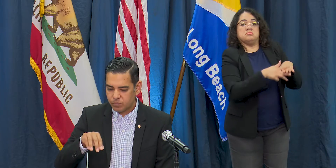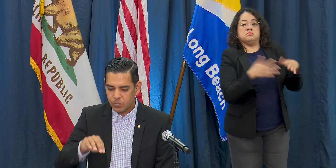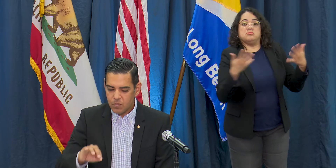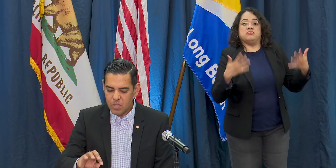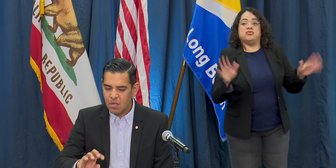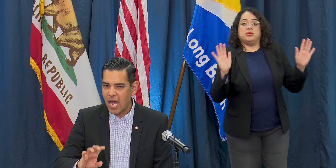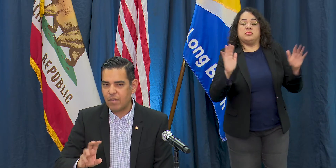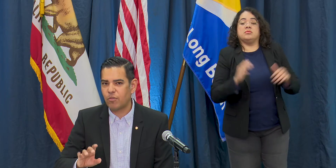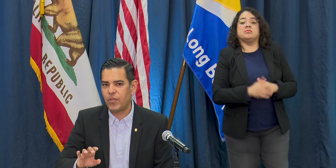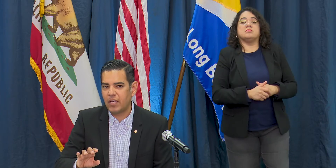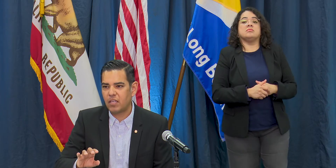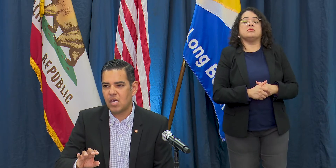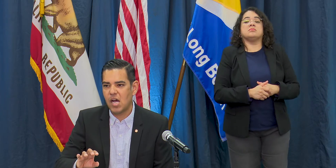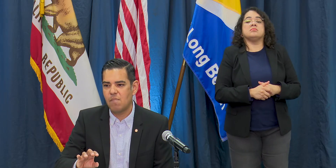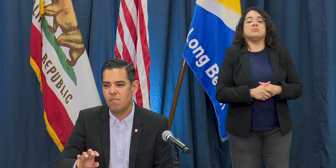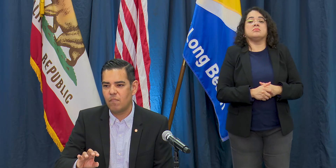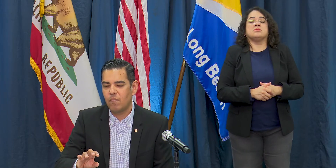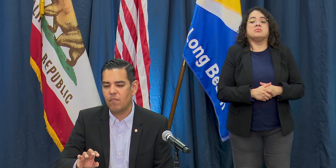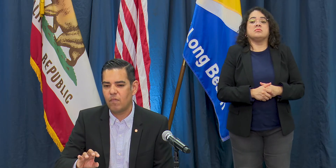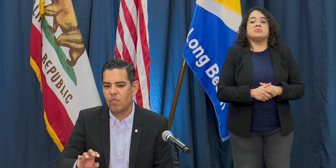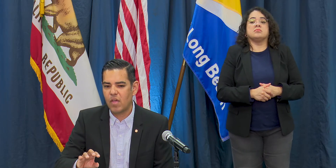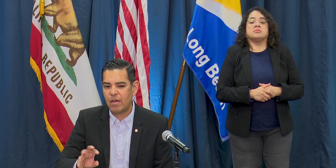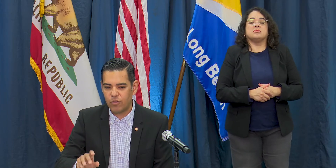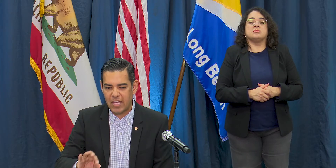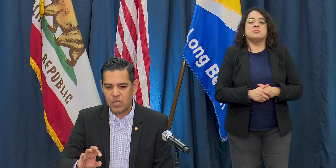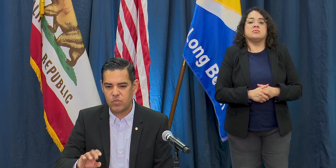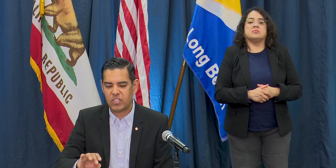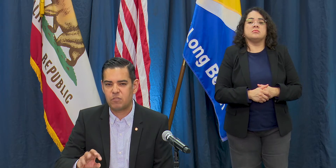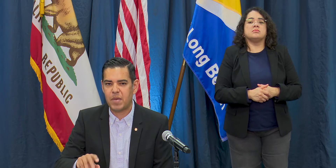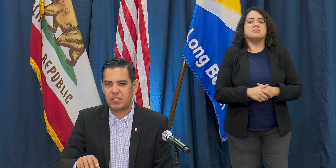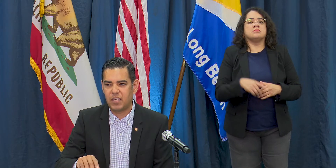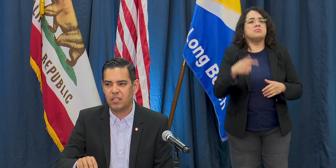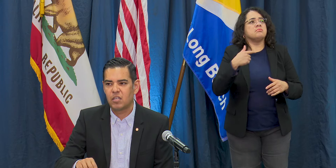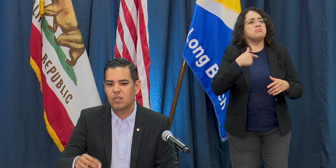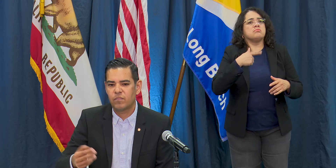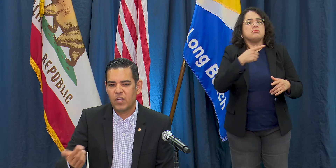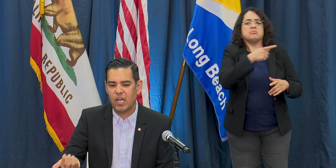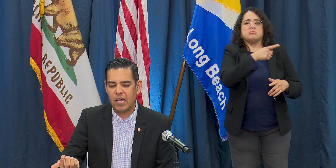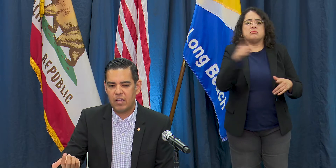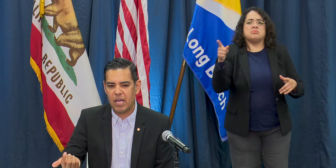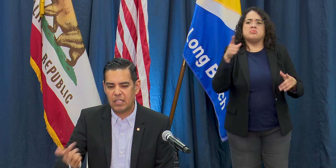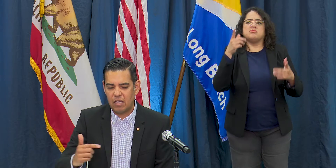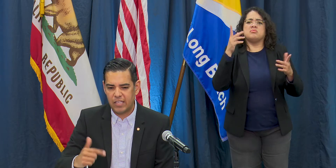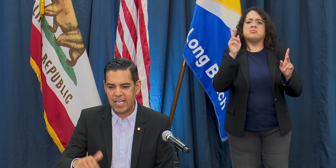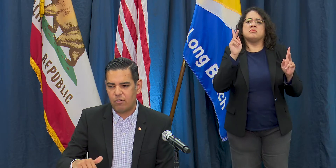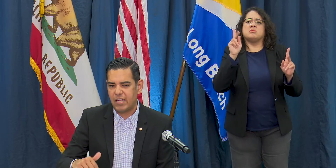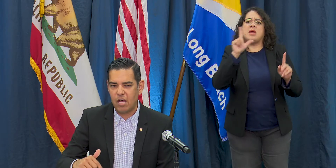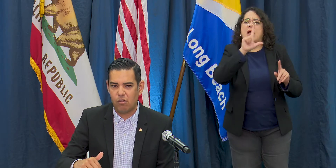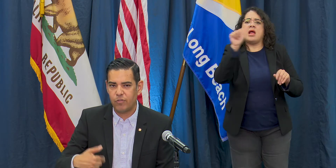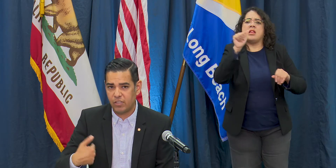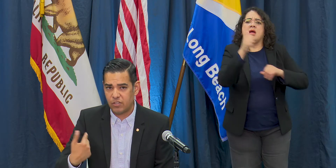don't think anyone's expecting at LA County Health at least